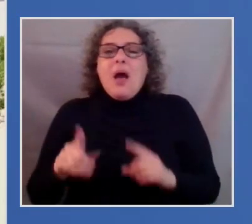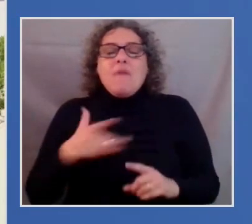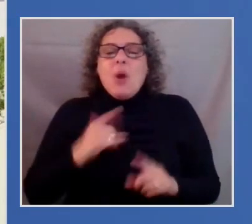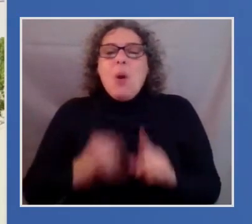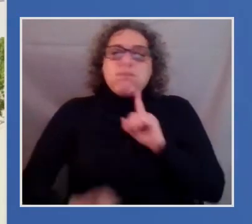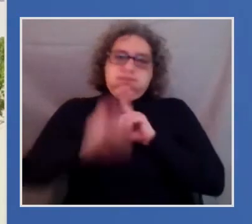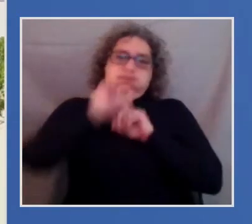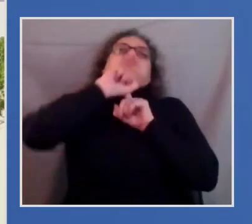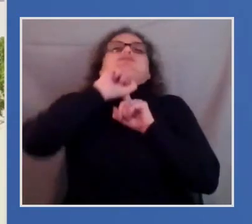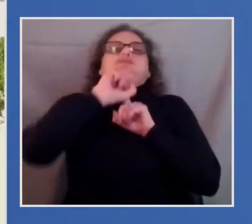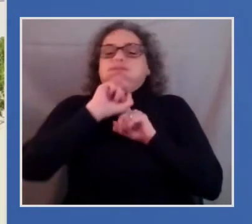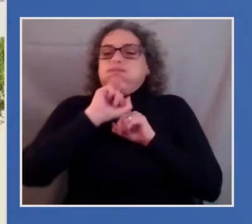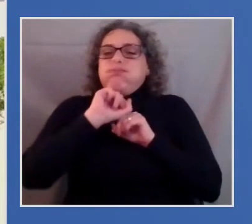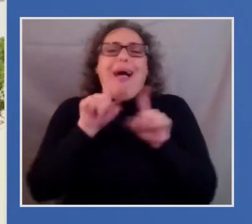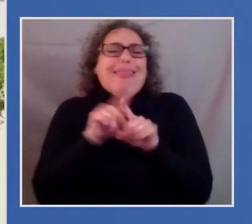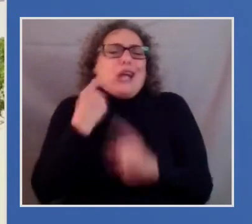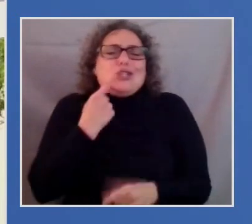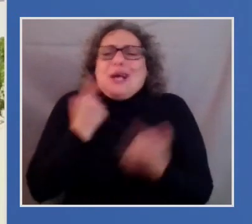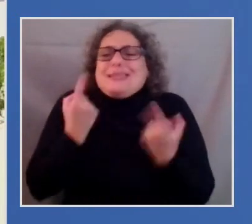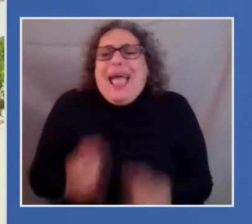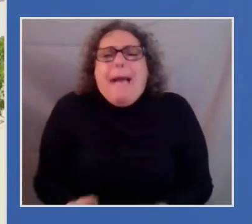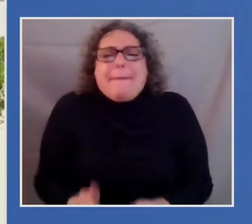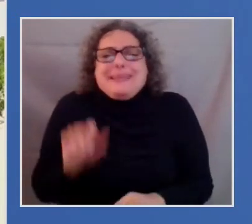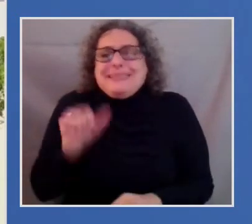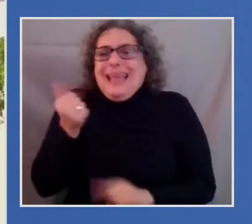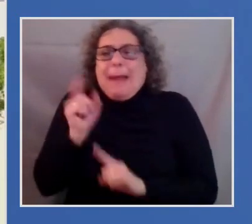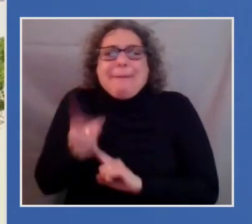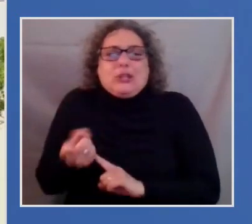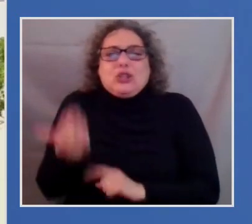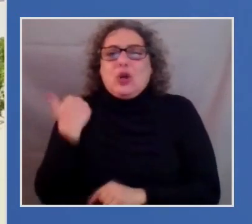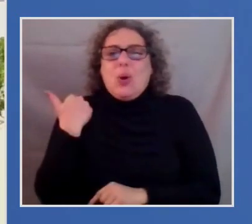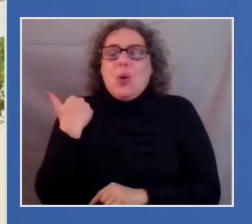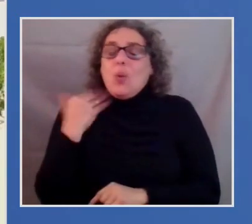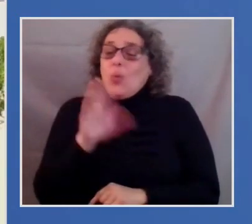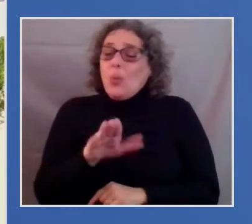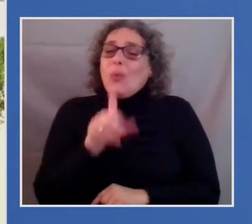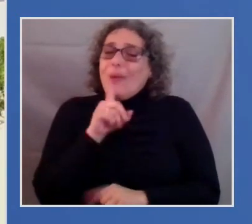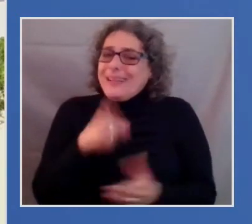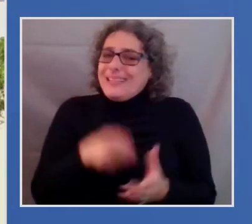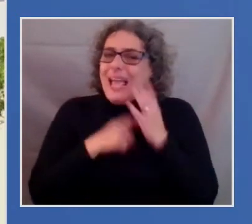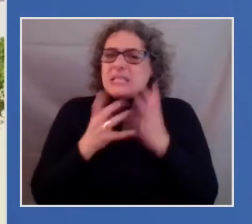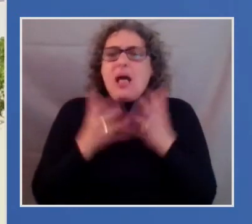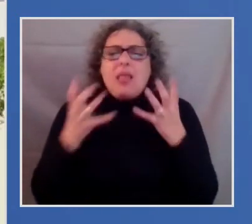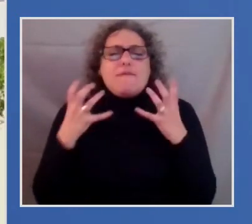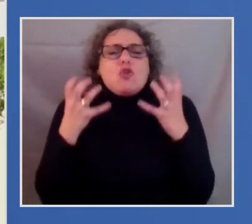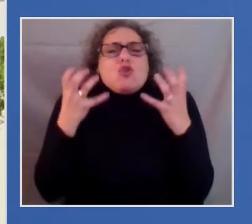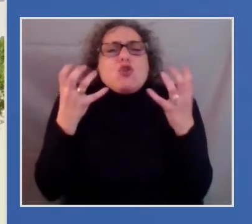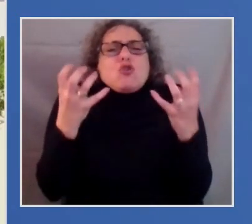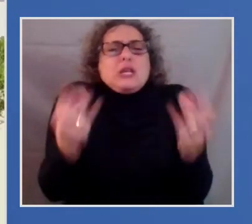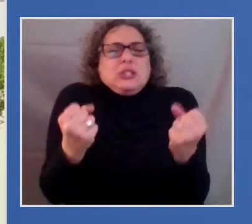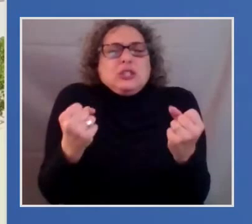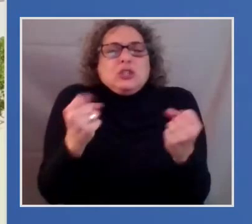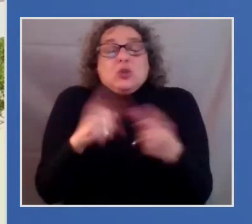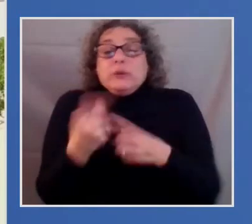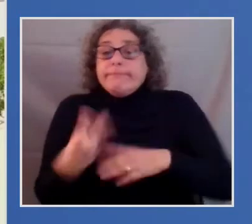BETTER. EVERYBODY DOES BETTER. IT IS NOT A ZERO-SUM GAME. IT IS ABOUT FINANCIAL STABILITY.